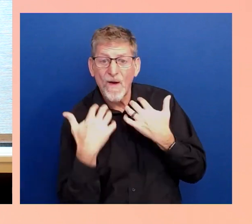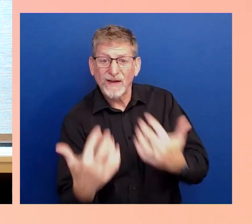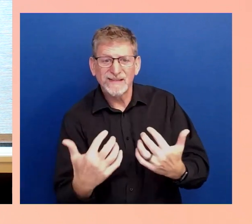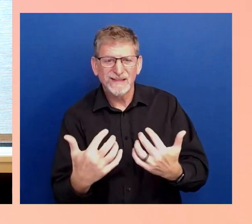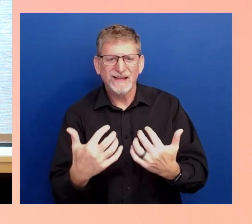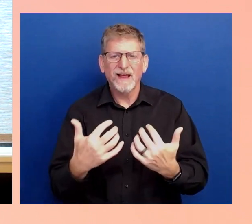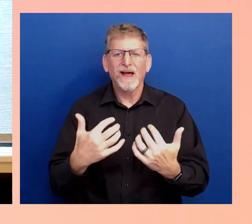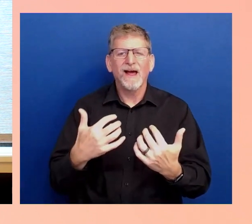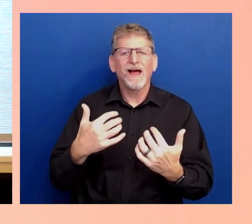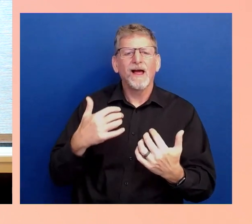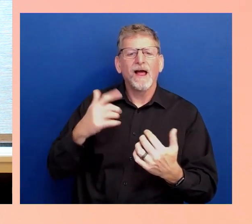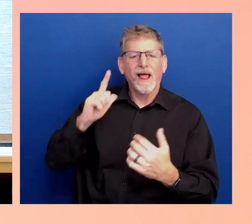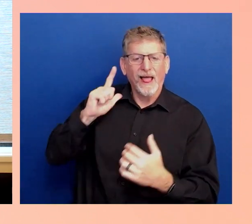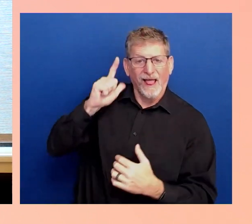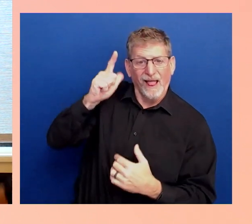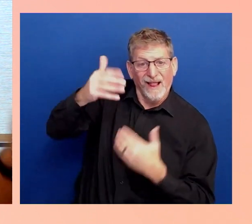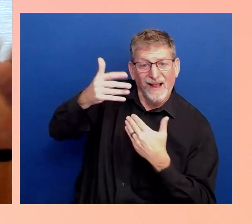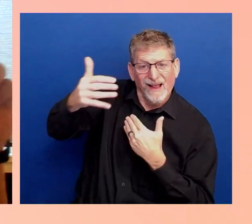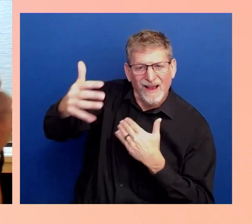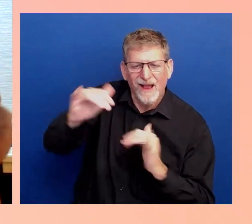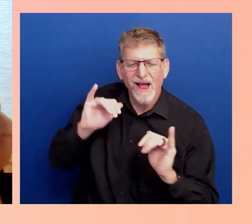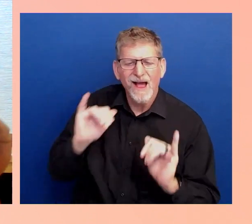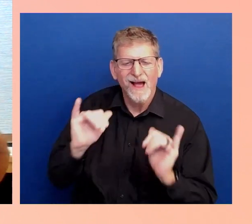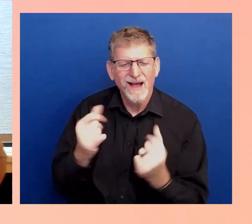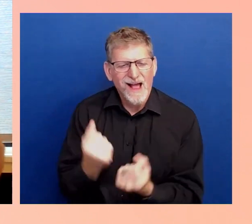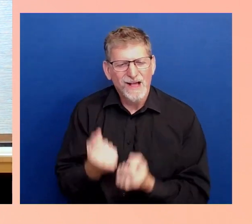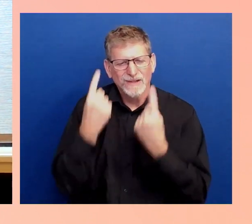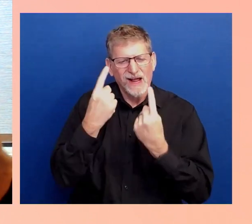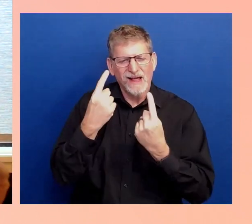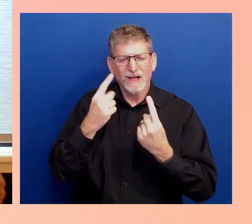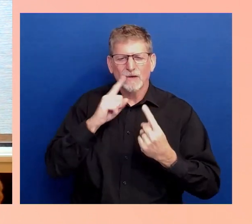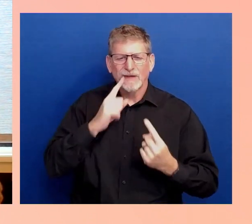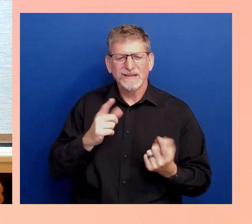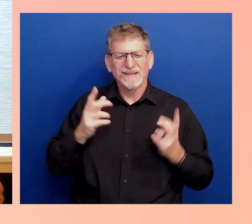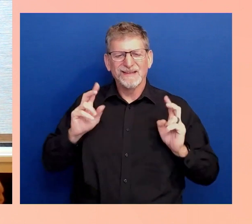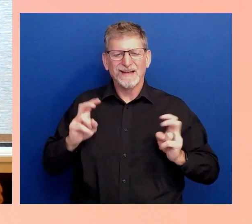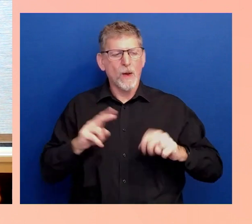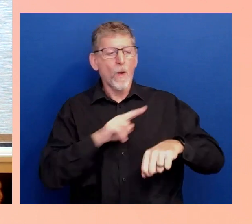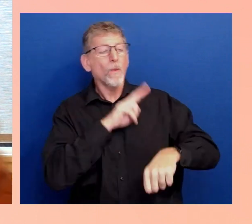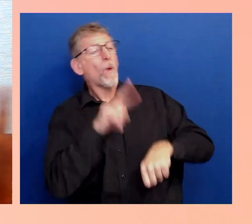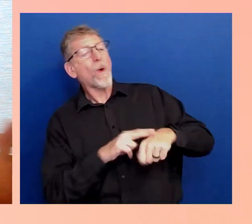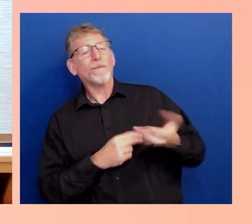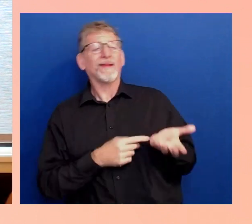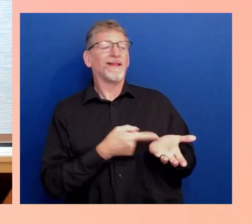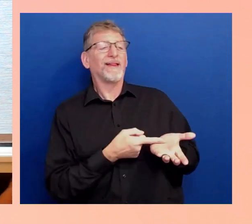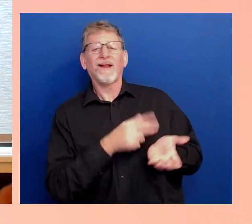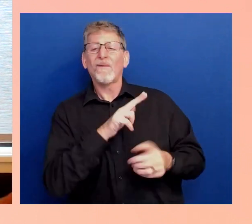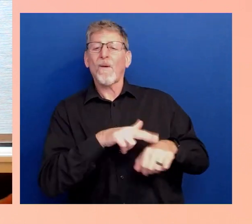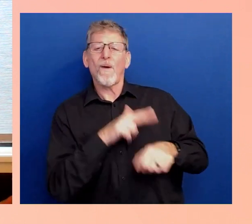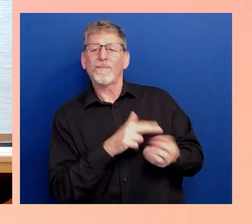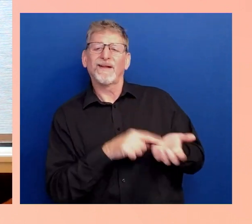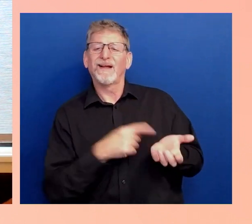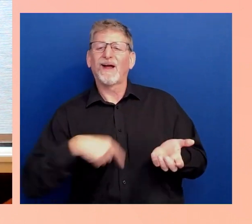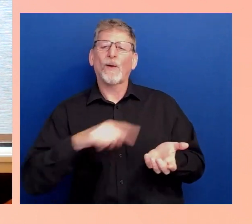the idea that there's a normal, that we primarily design for is a false construct.